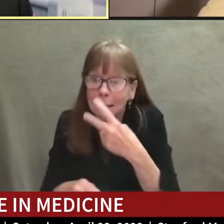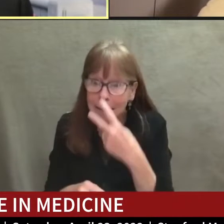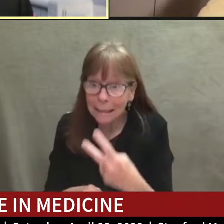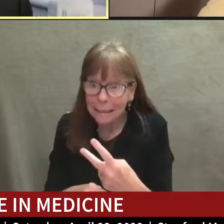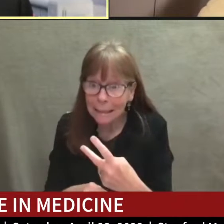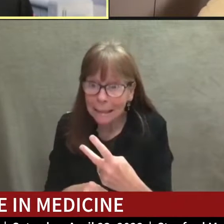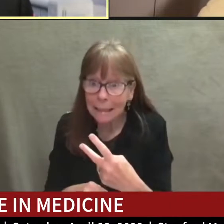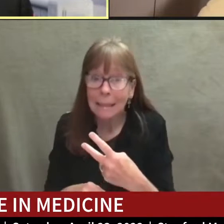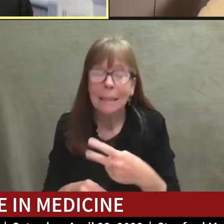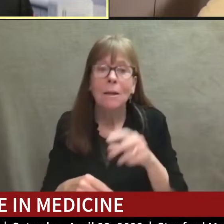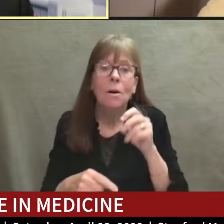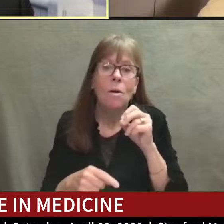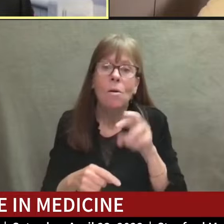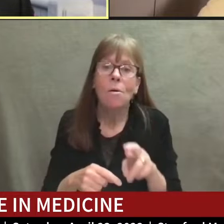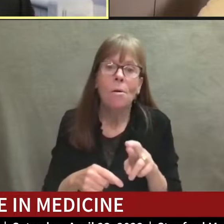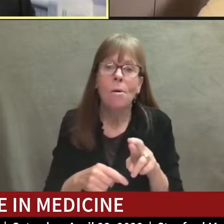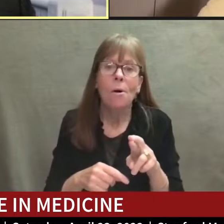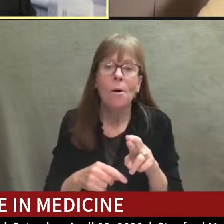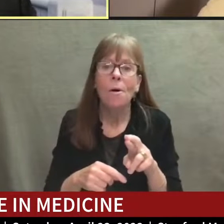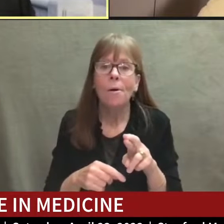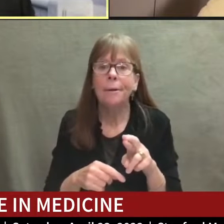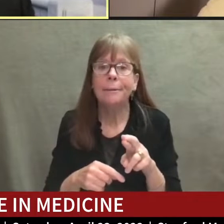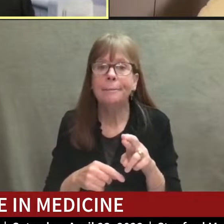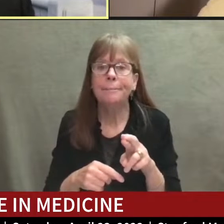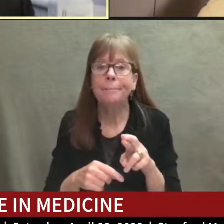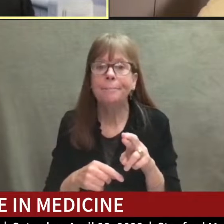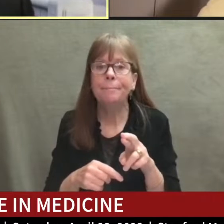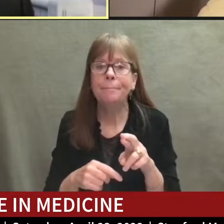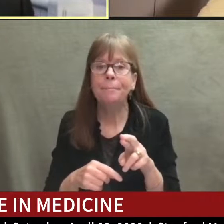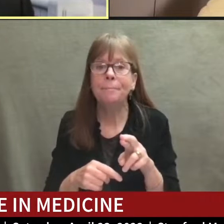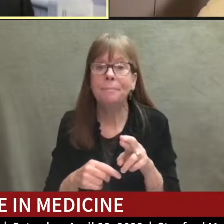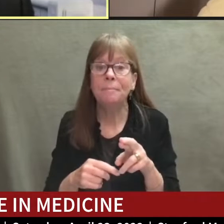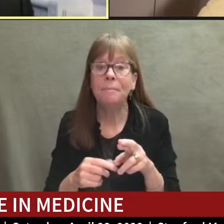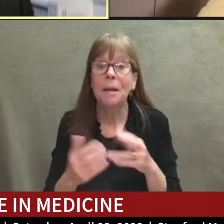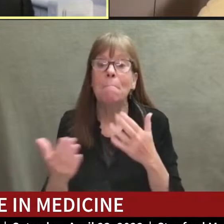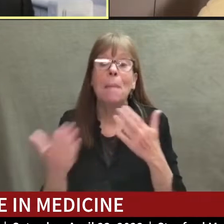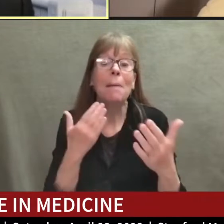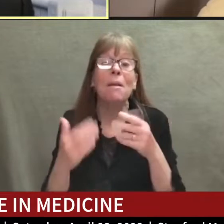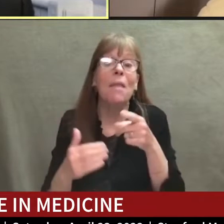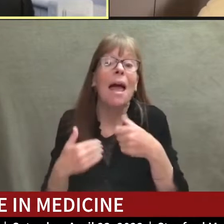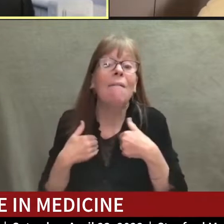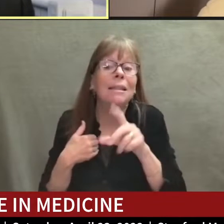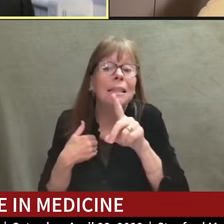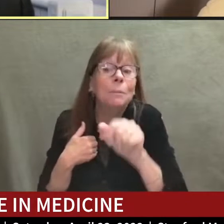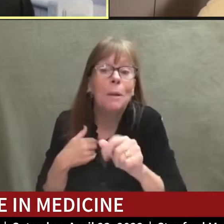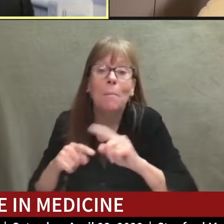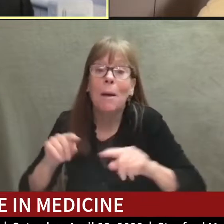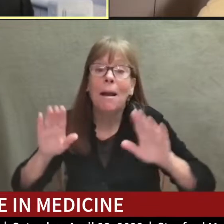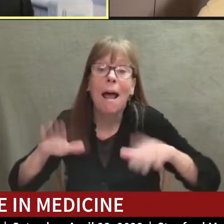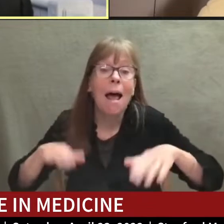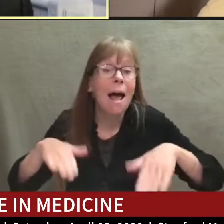or with, you know, even worse, undiagnosed conditioned conditions or newly diagnosed,